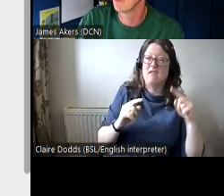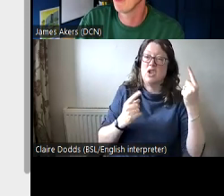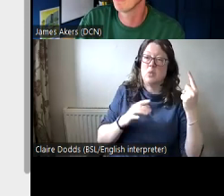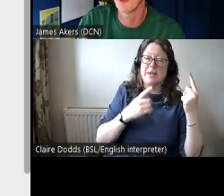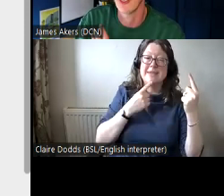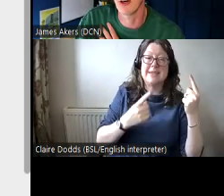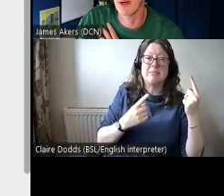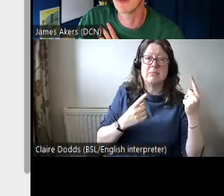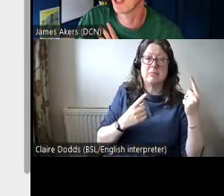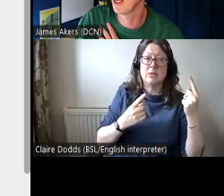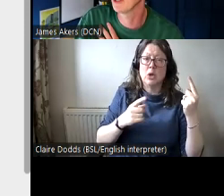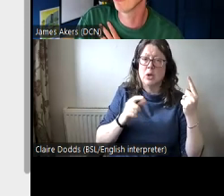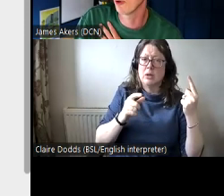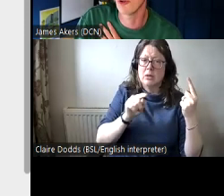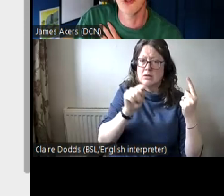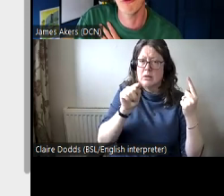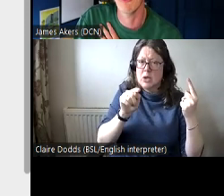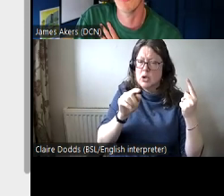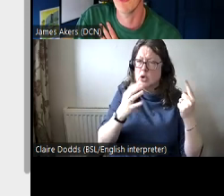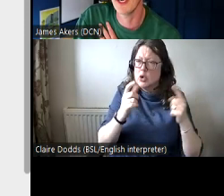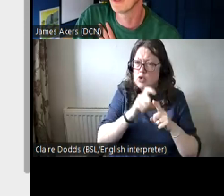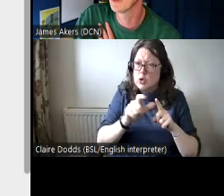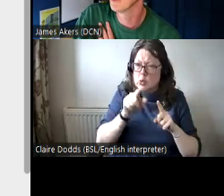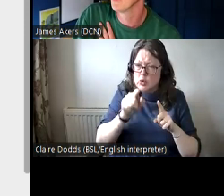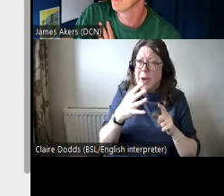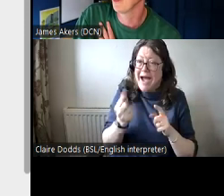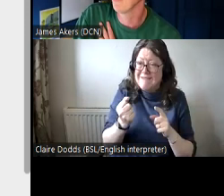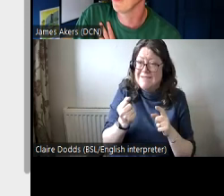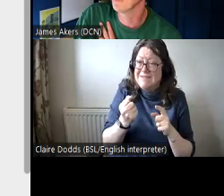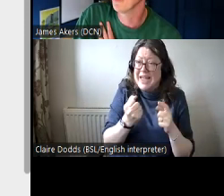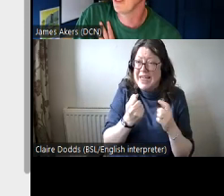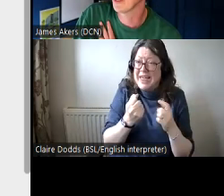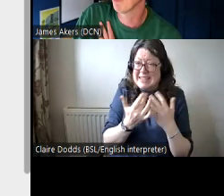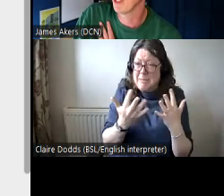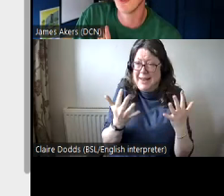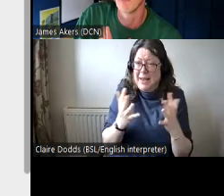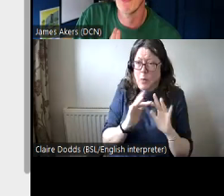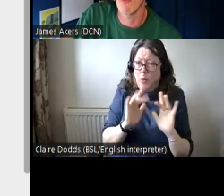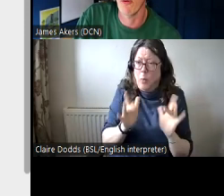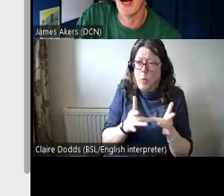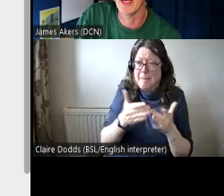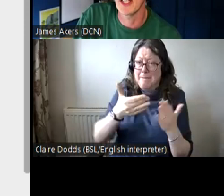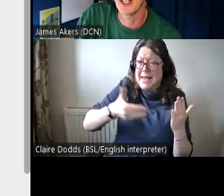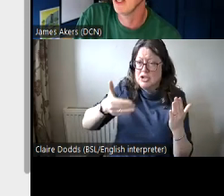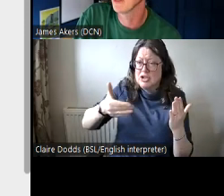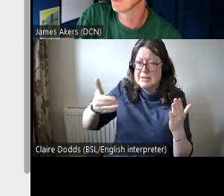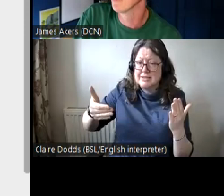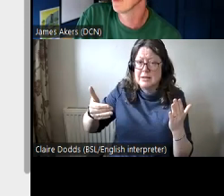Then for our website, it's 453. Then an explanation about what that actually means.